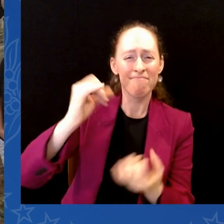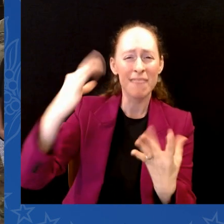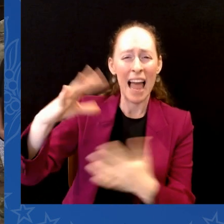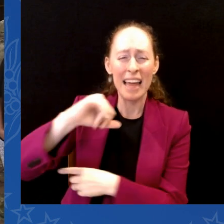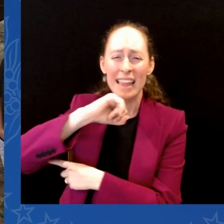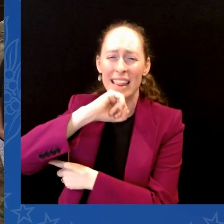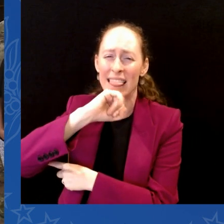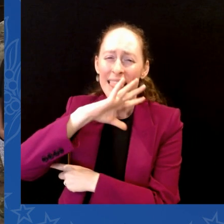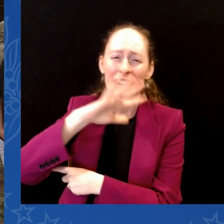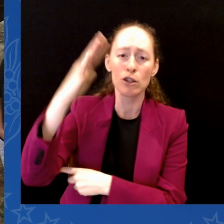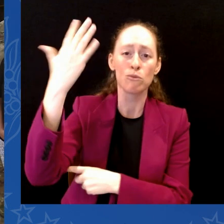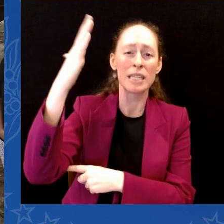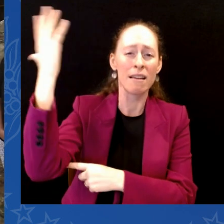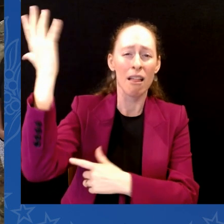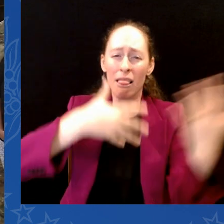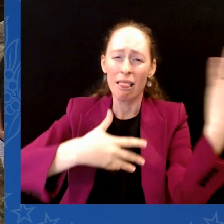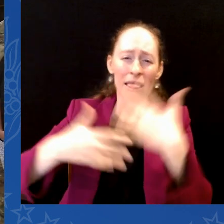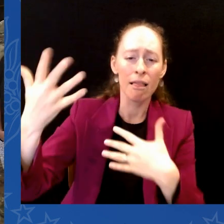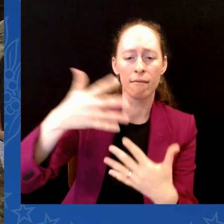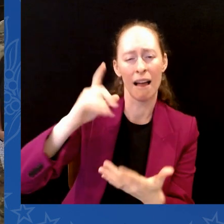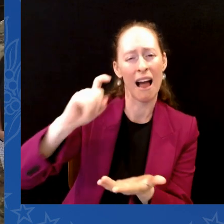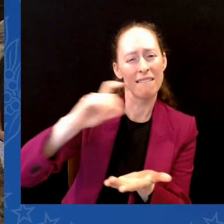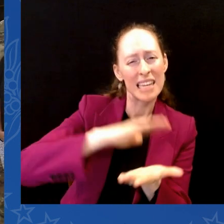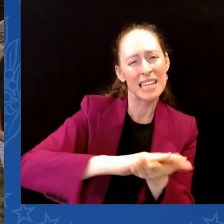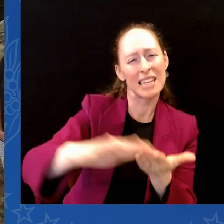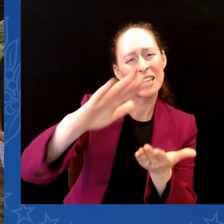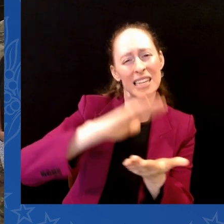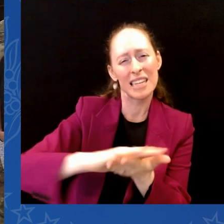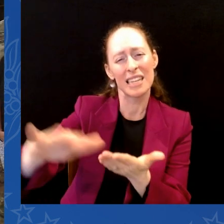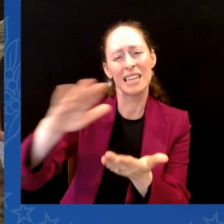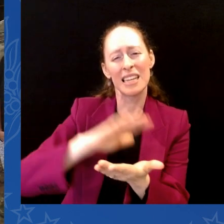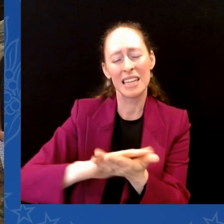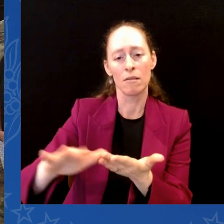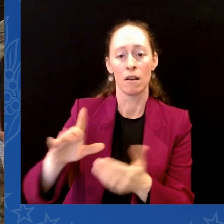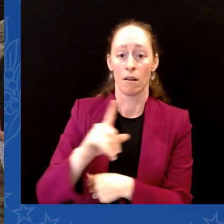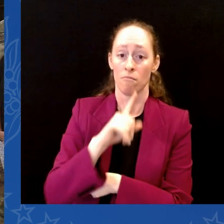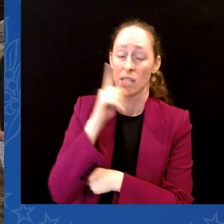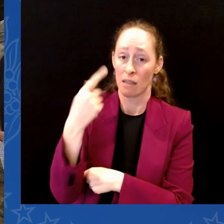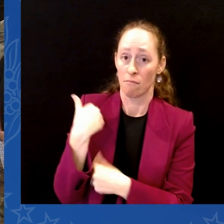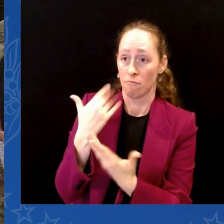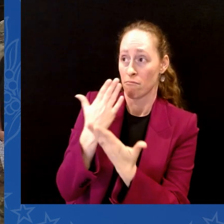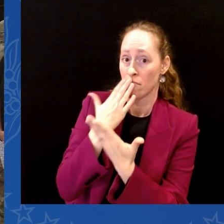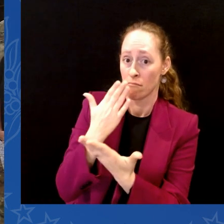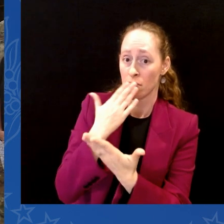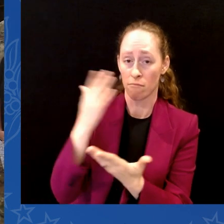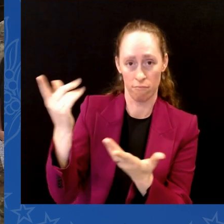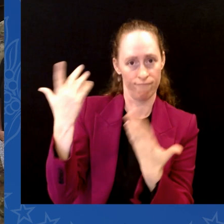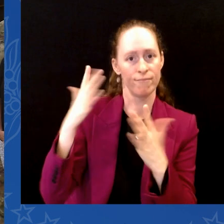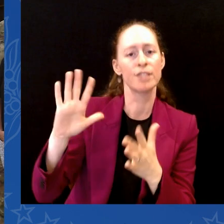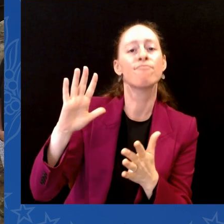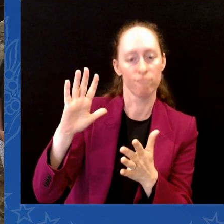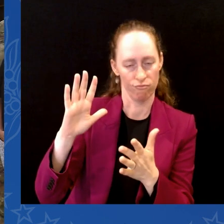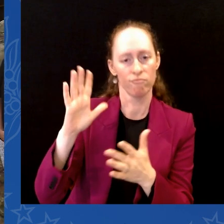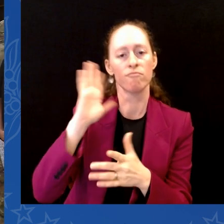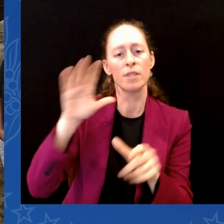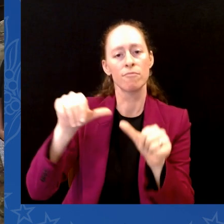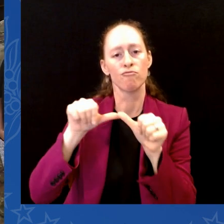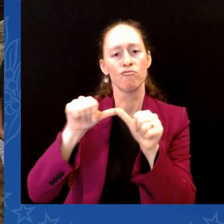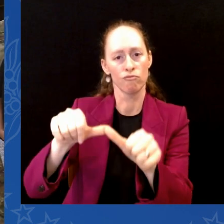Think the administration has approved now 60 days of 100 percent reimbursement for debris removal. You have some of these communities here.